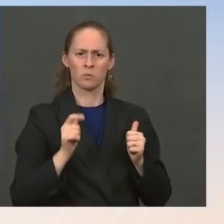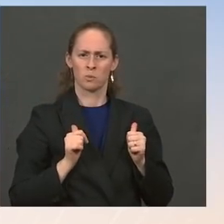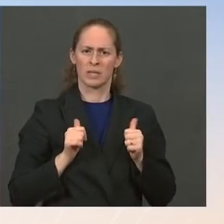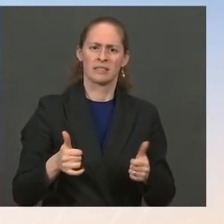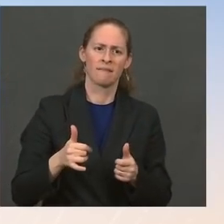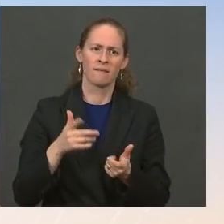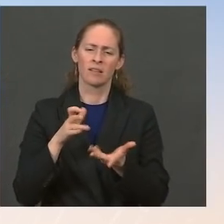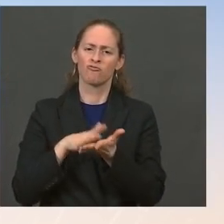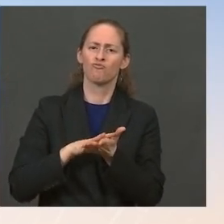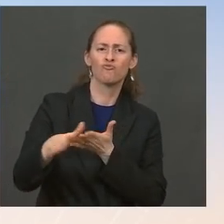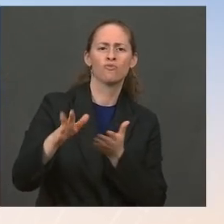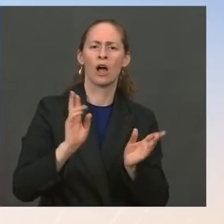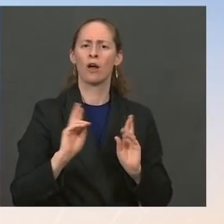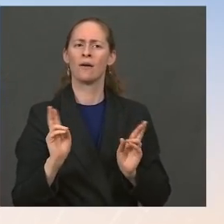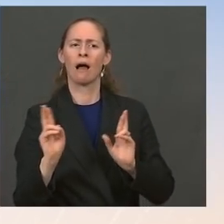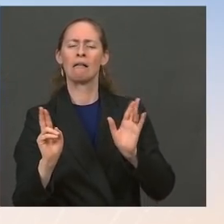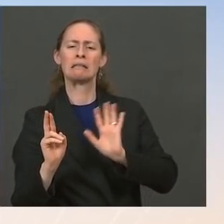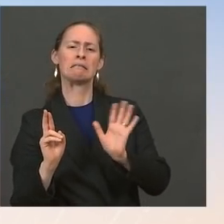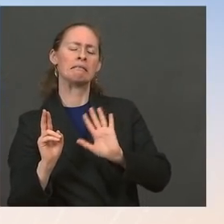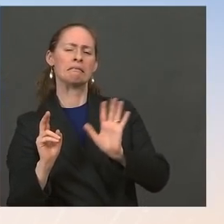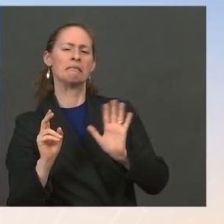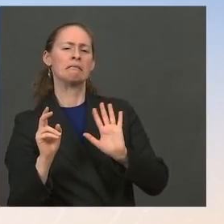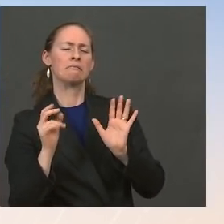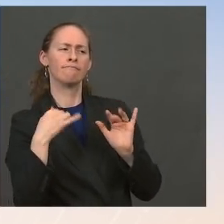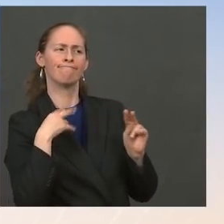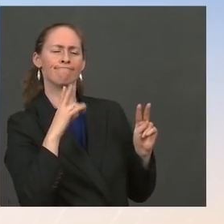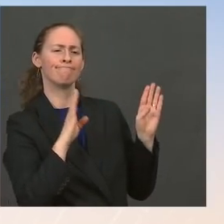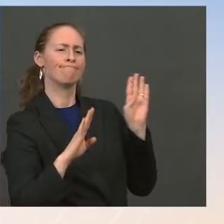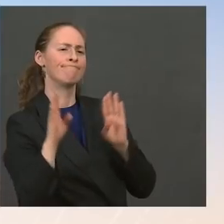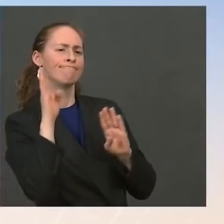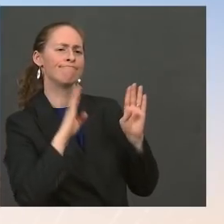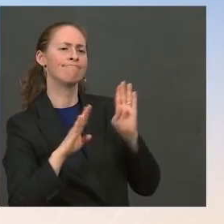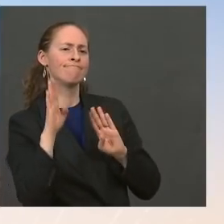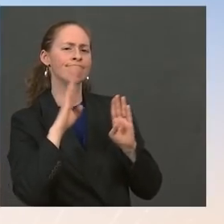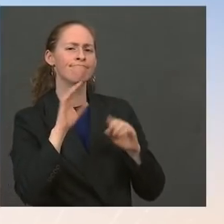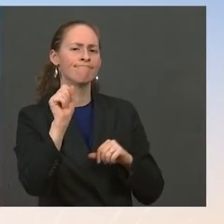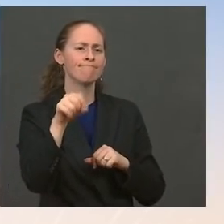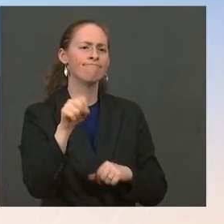We have been -- have had extensive interactions with our European allies and partners in recent weeks,